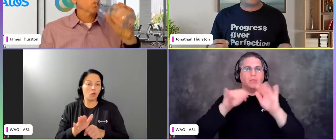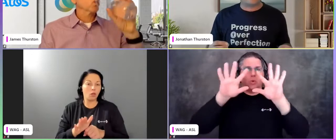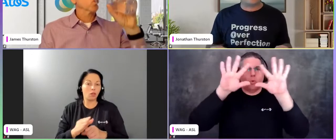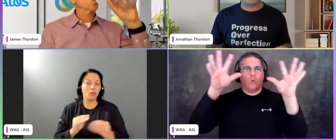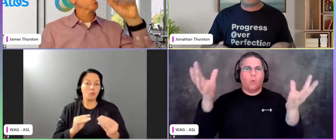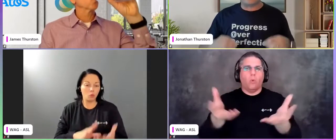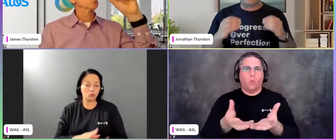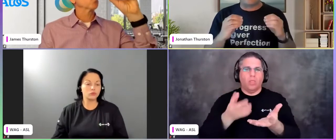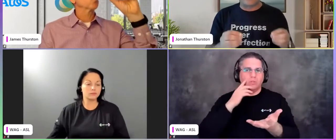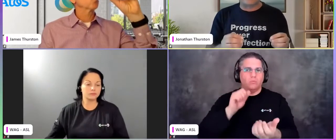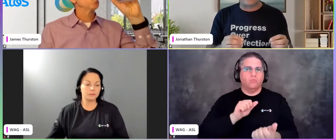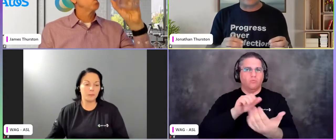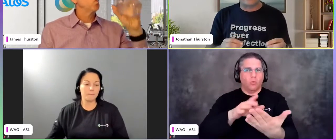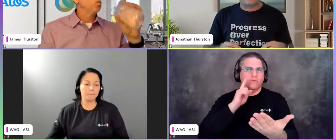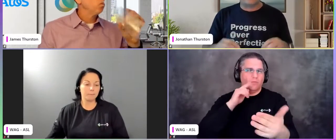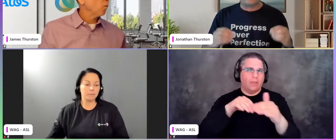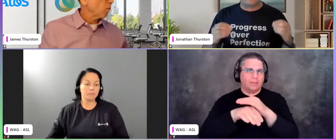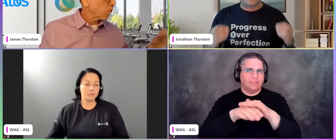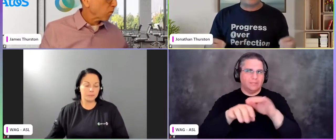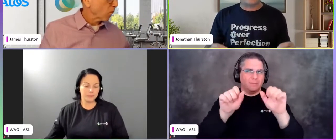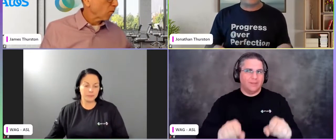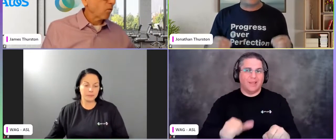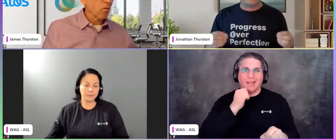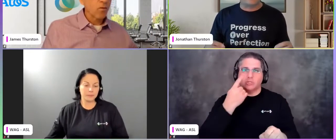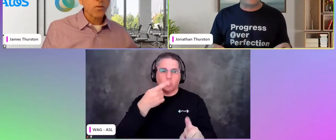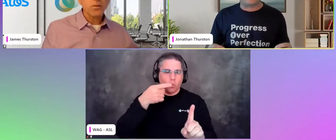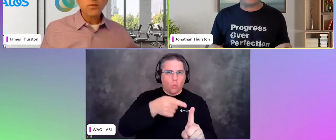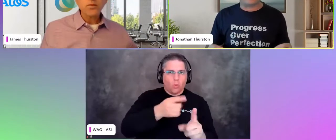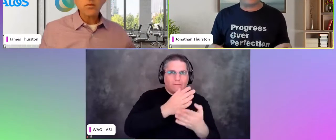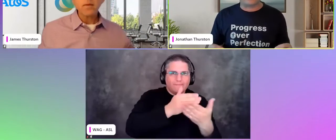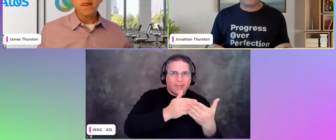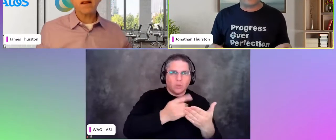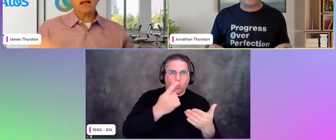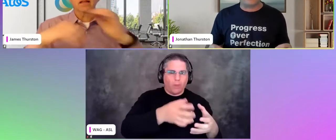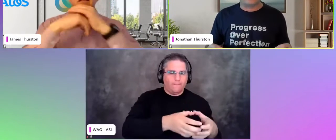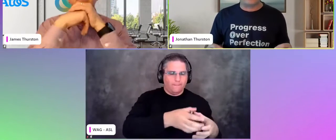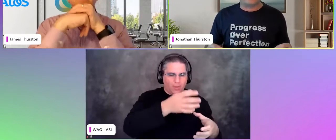comment again I just want to go back to the point that I was looking at before. Maturity models are a holistic approach